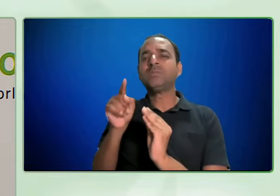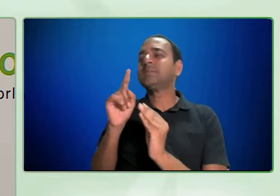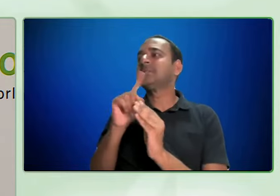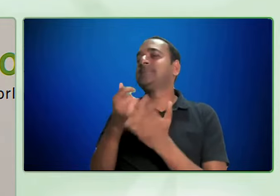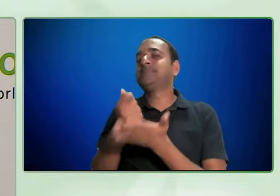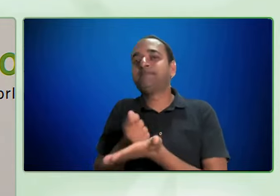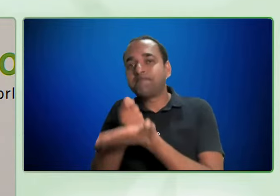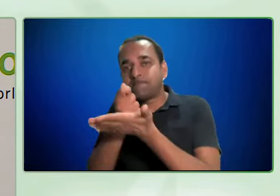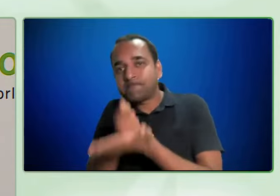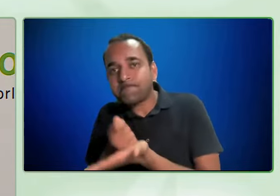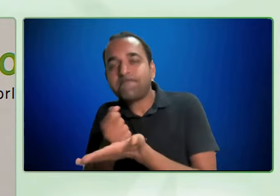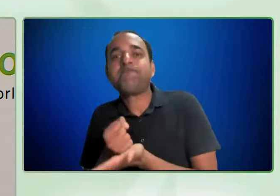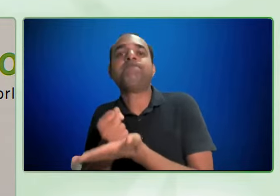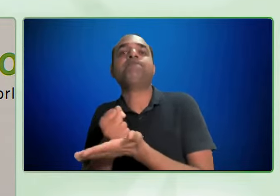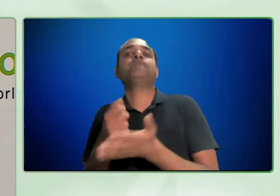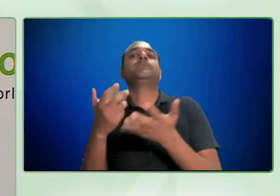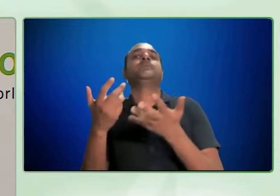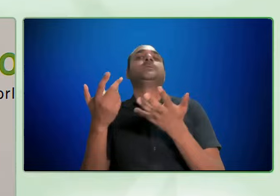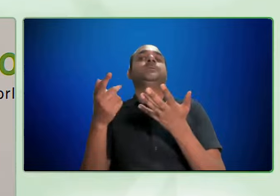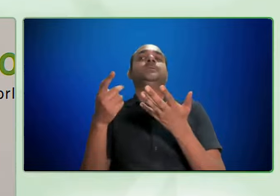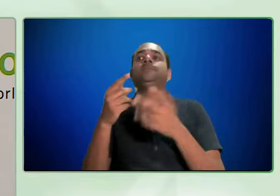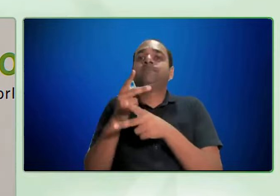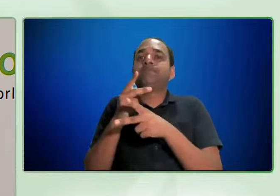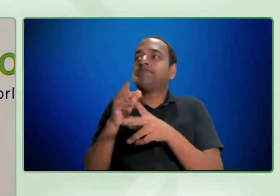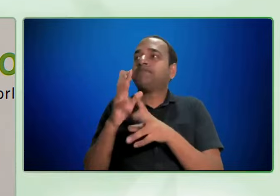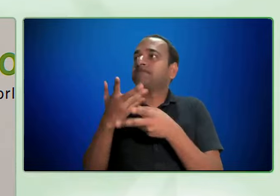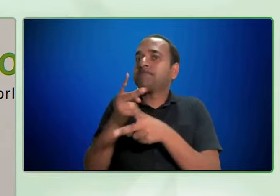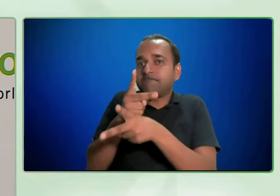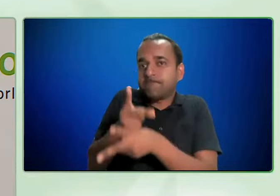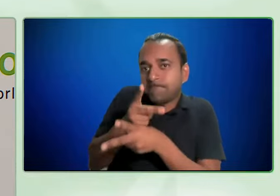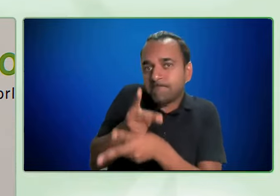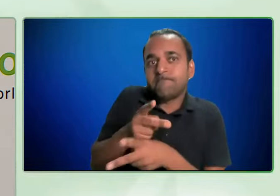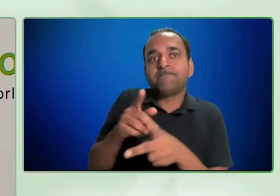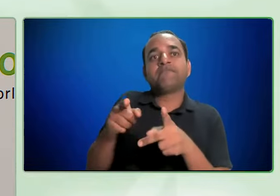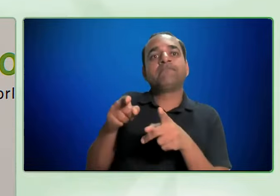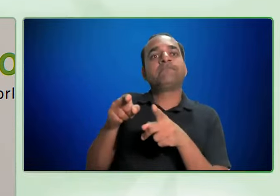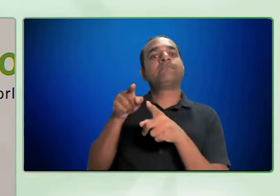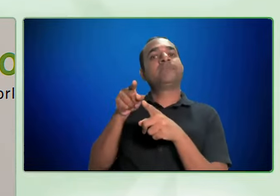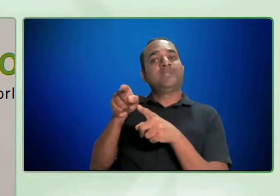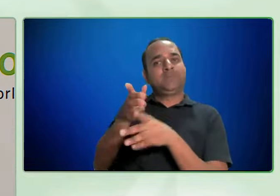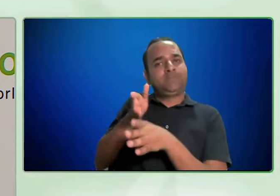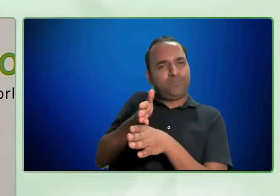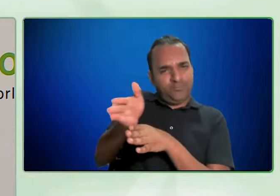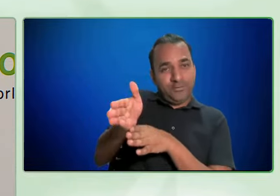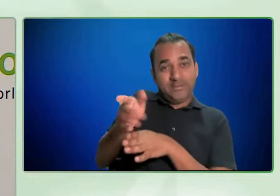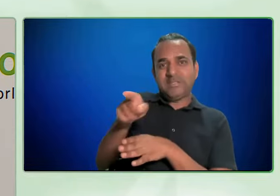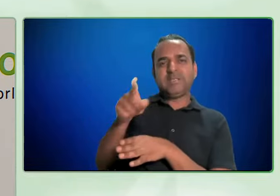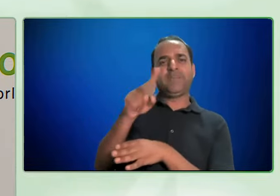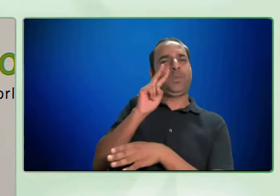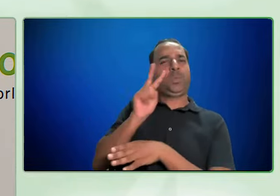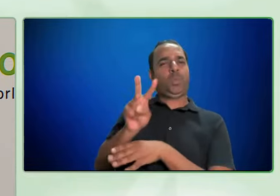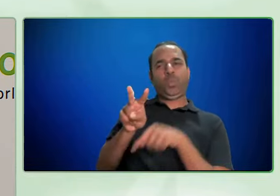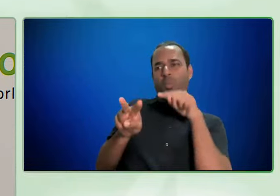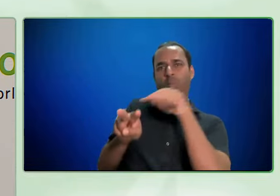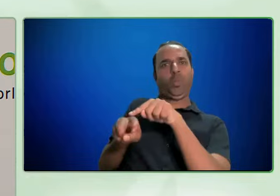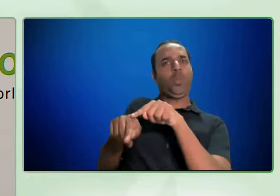change has to be made as a follow-up to the legal changes and societal changes and that